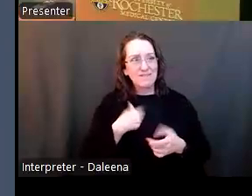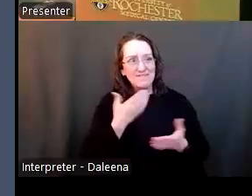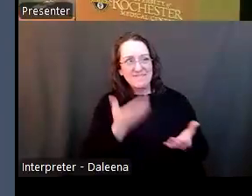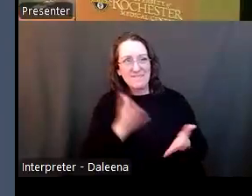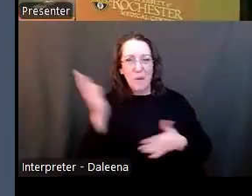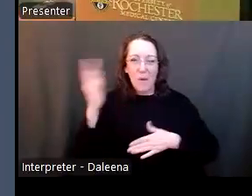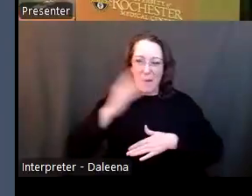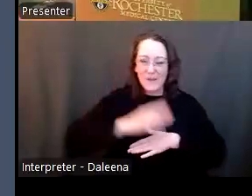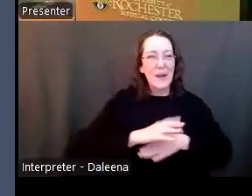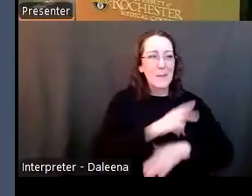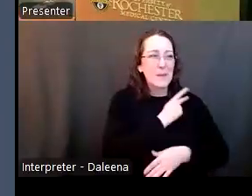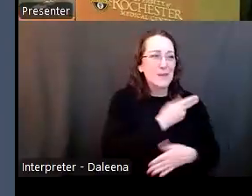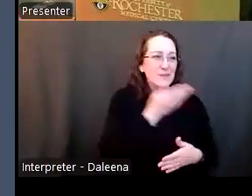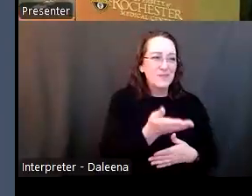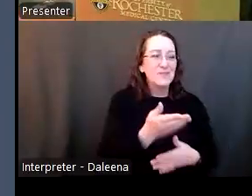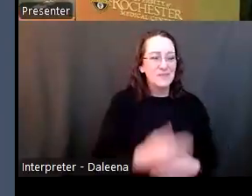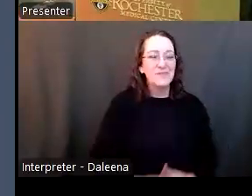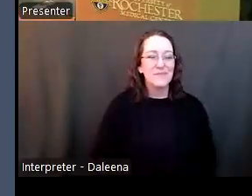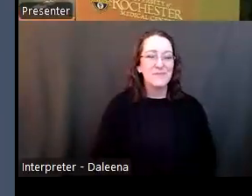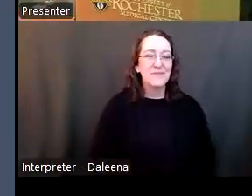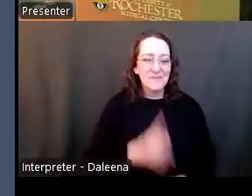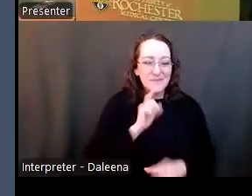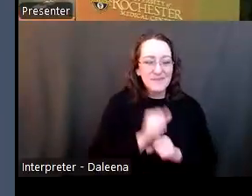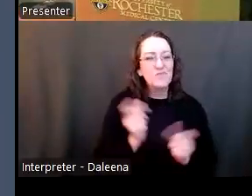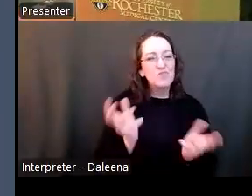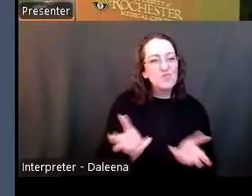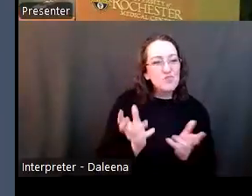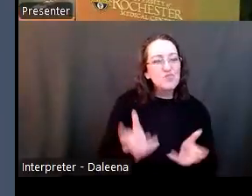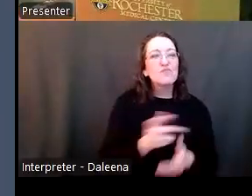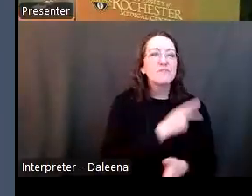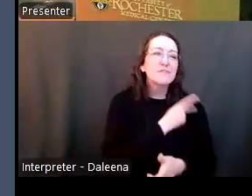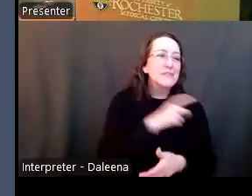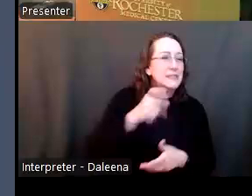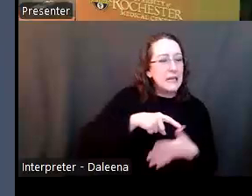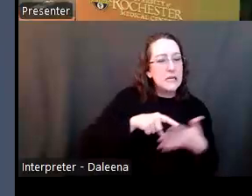the patients are there uh to actually talk about what the patient actually needs for discharge so